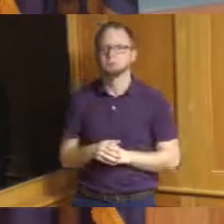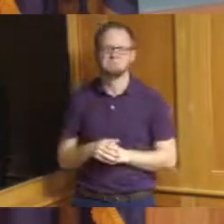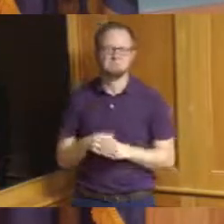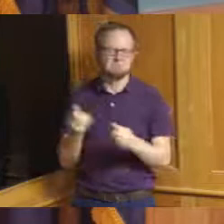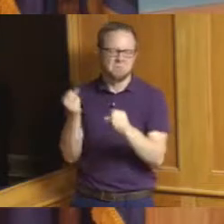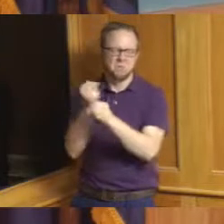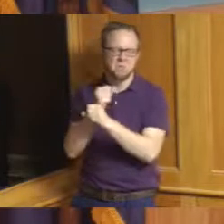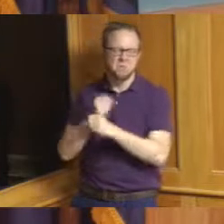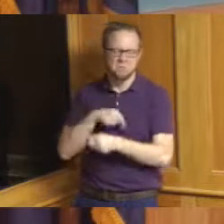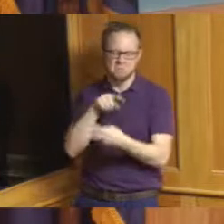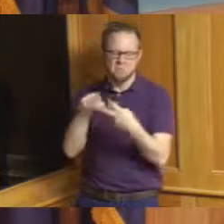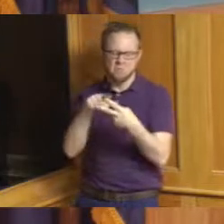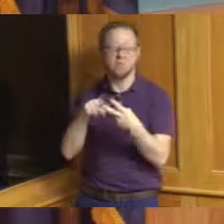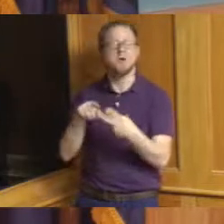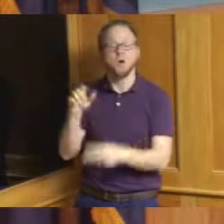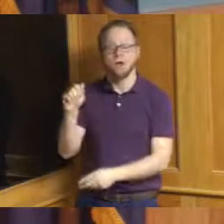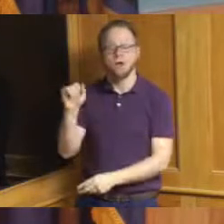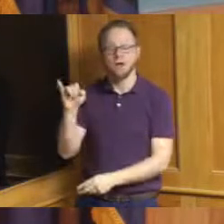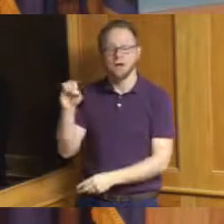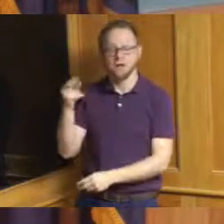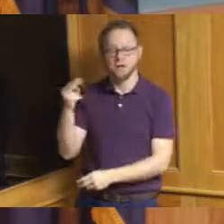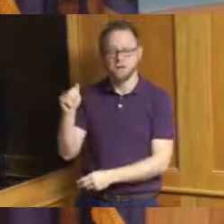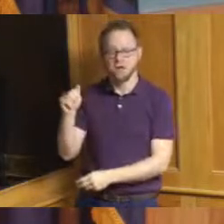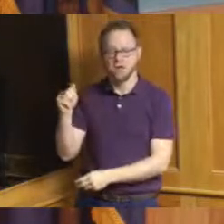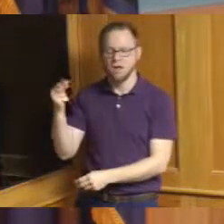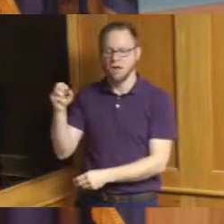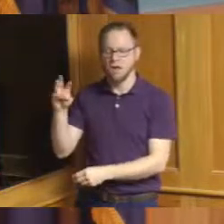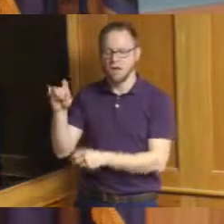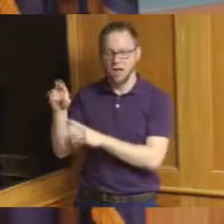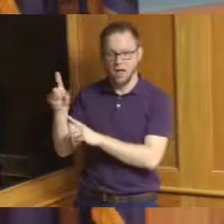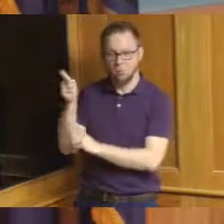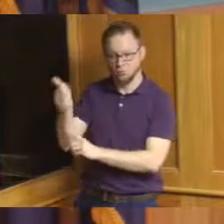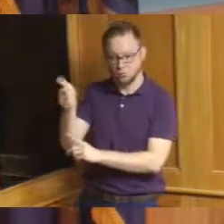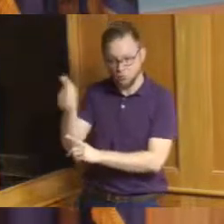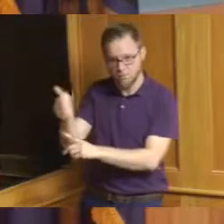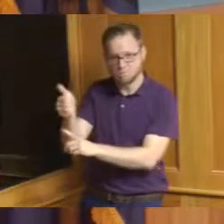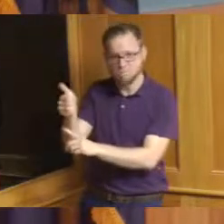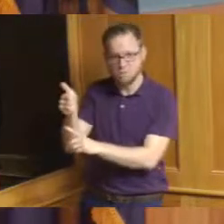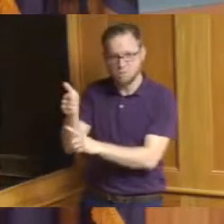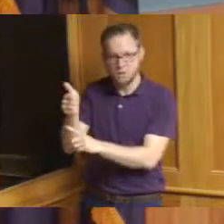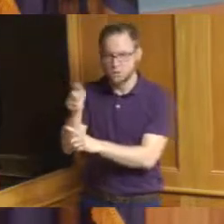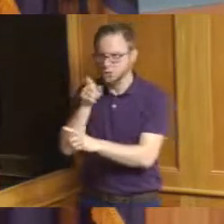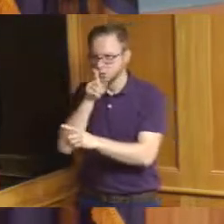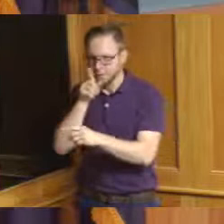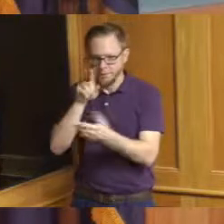mention Aisha Howard who came on board who had to coordinate this right in the middle of everything